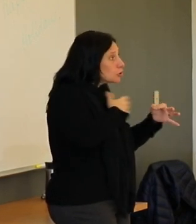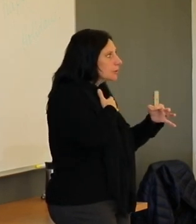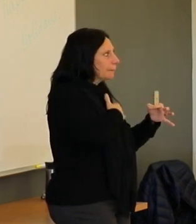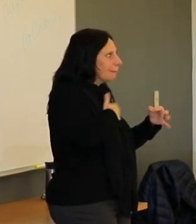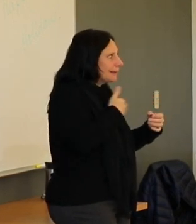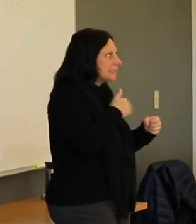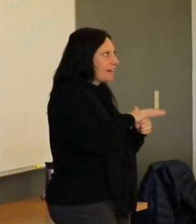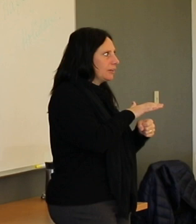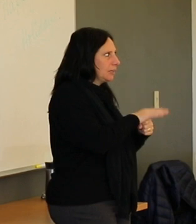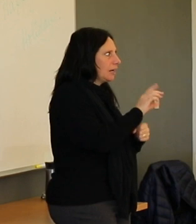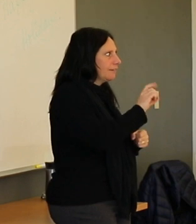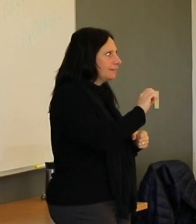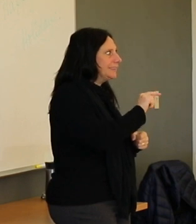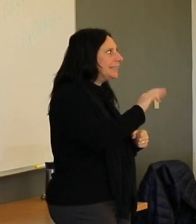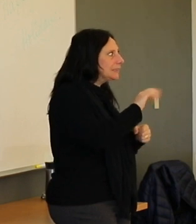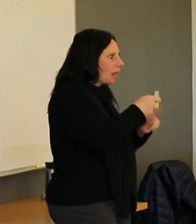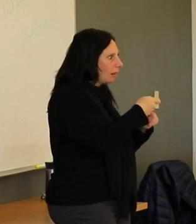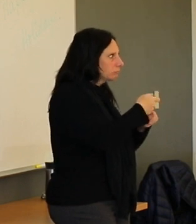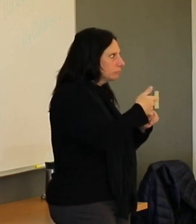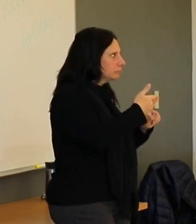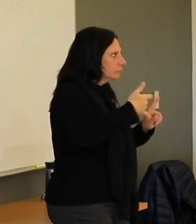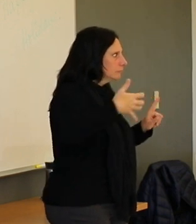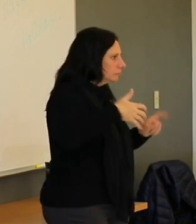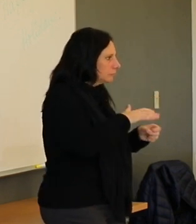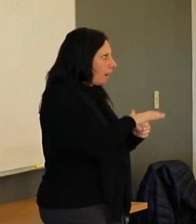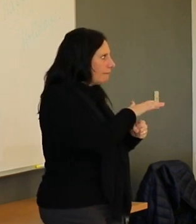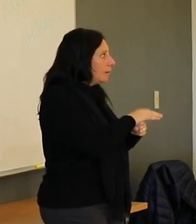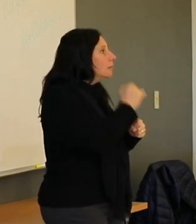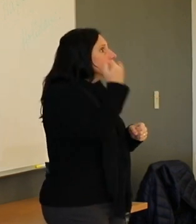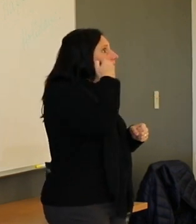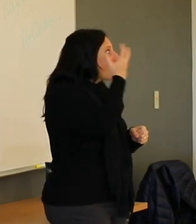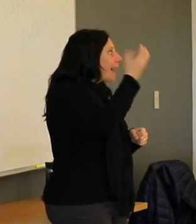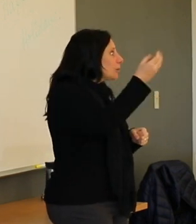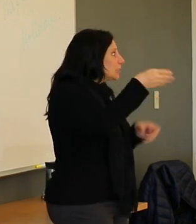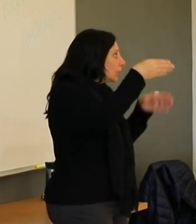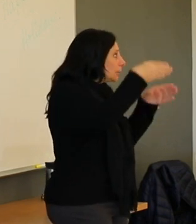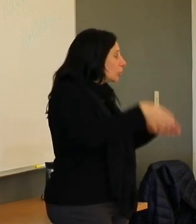so that someone who doesn't know your program, will know